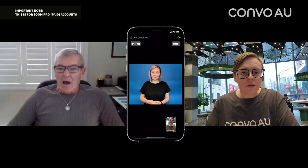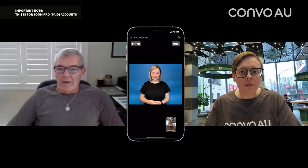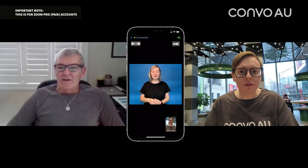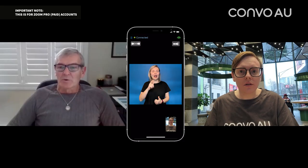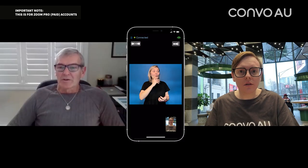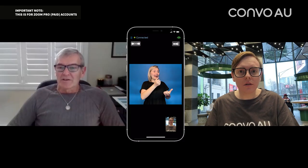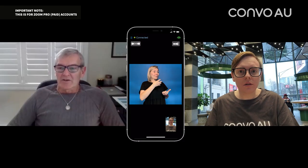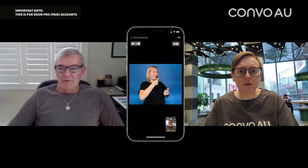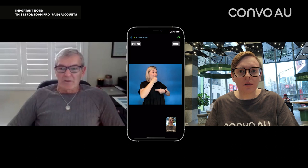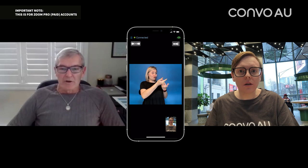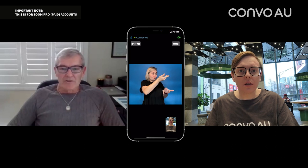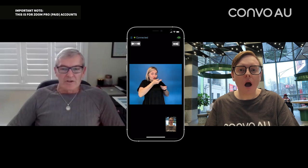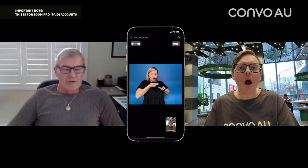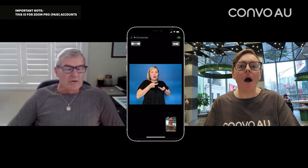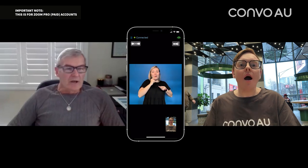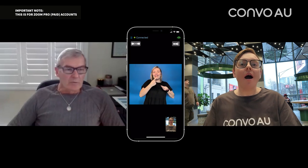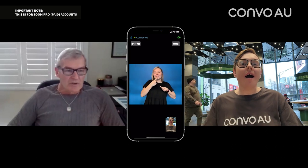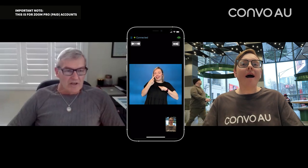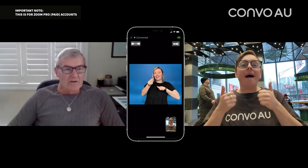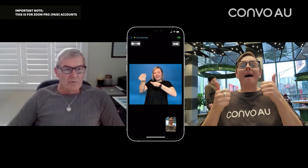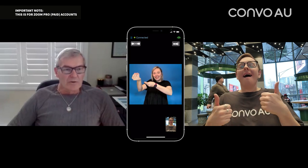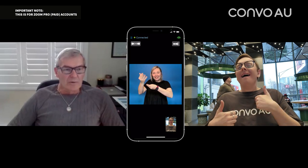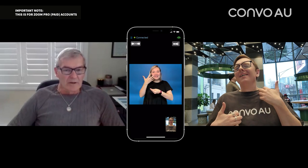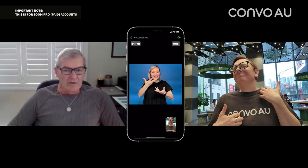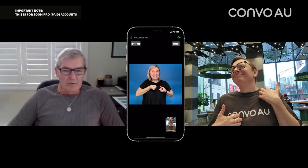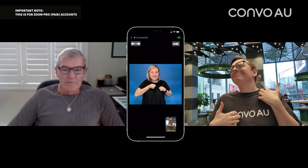I'll be getting some more details about the project soon and I'll share those with you when I do.